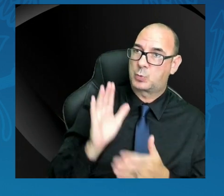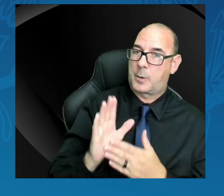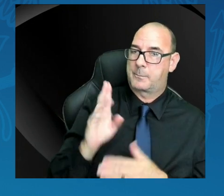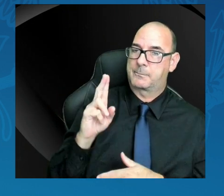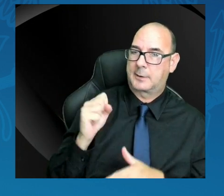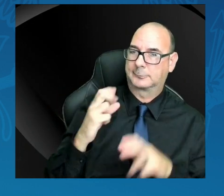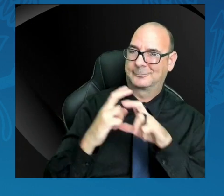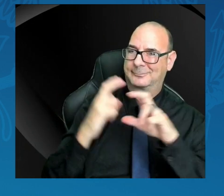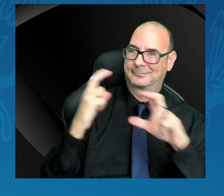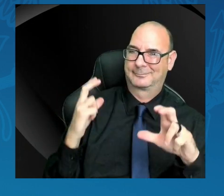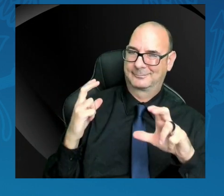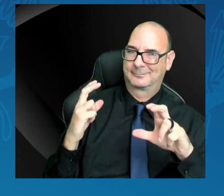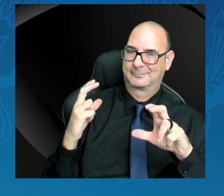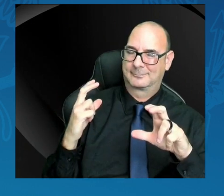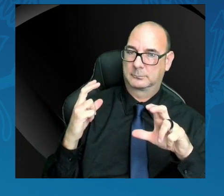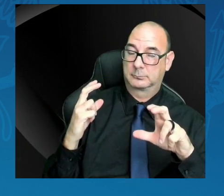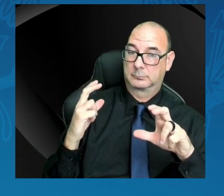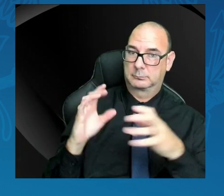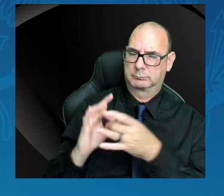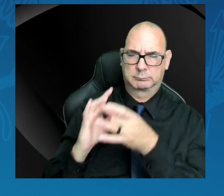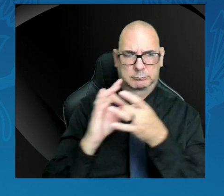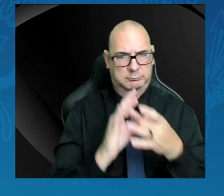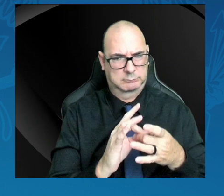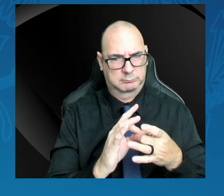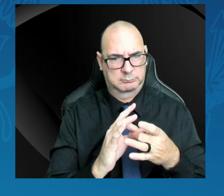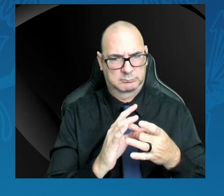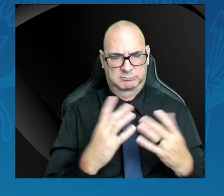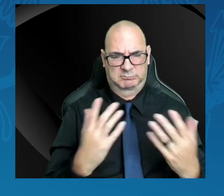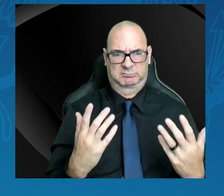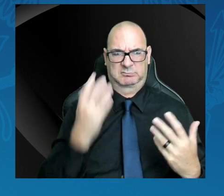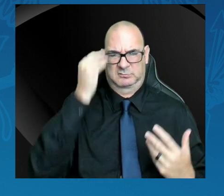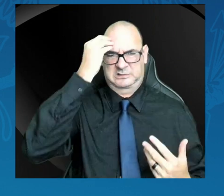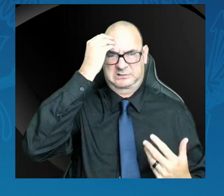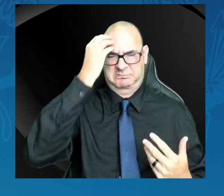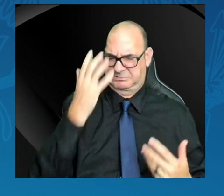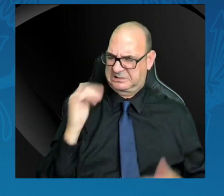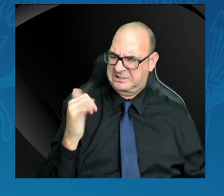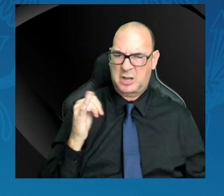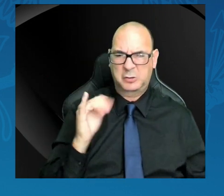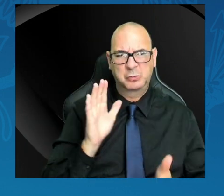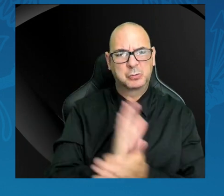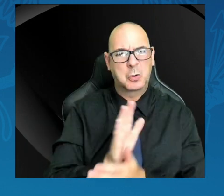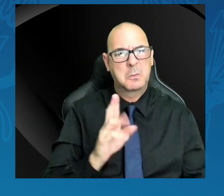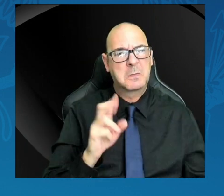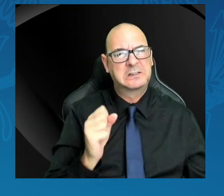because think about it, yellow school busses are our nation's largest form of mass transit.